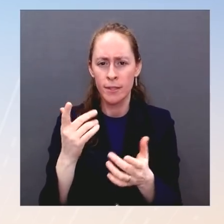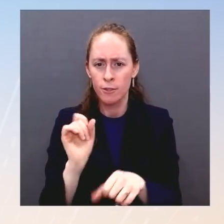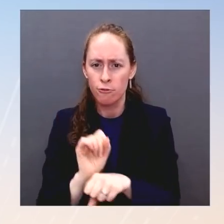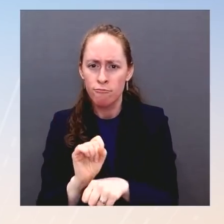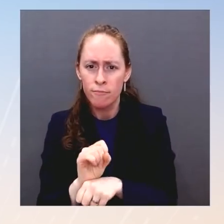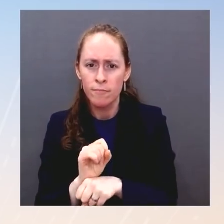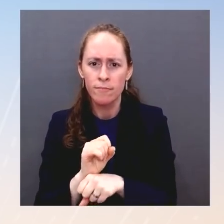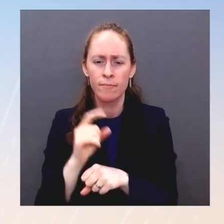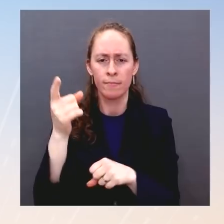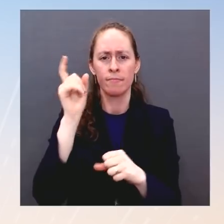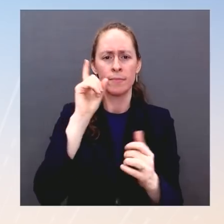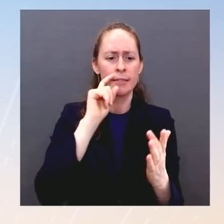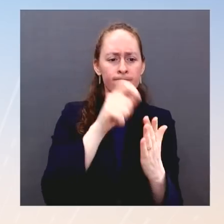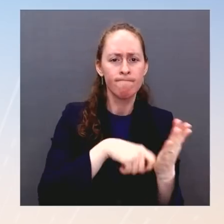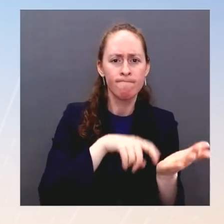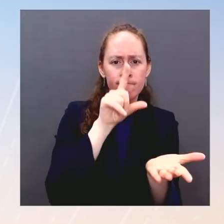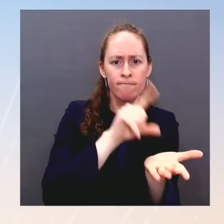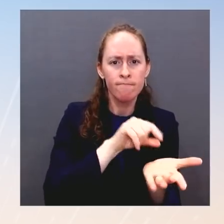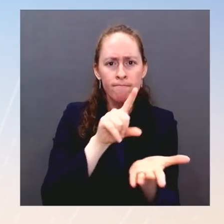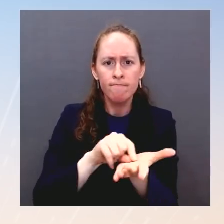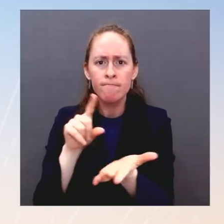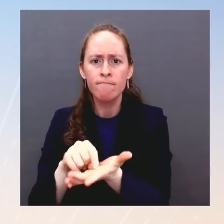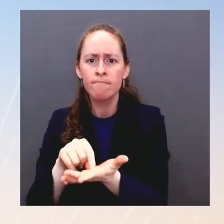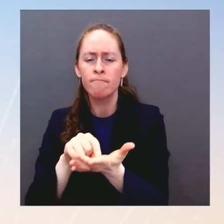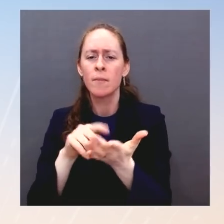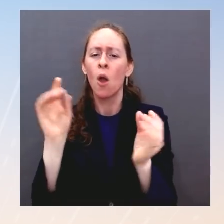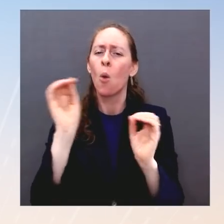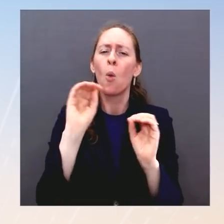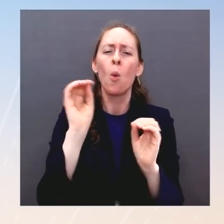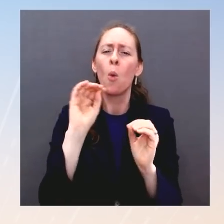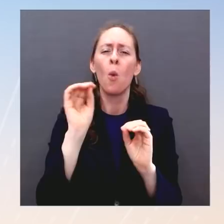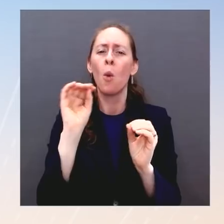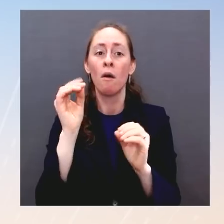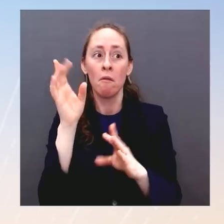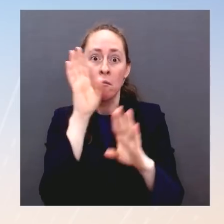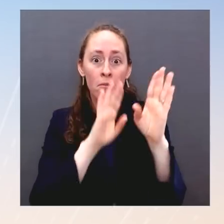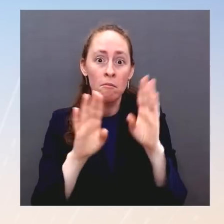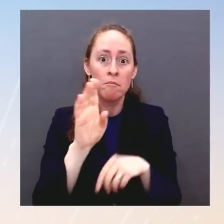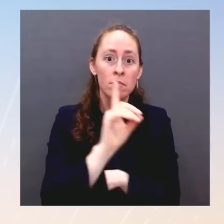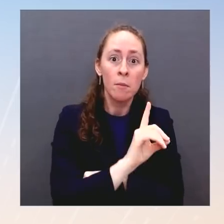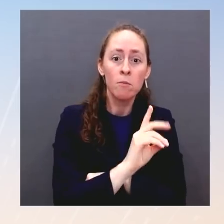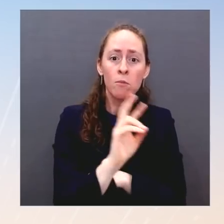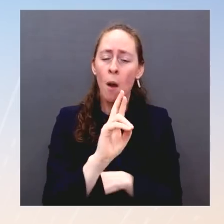She's ruled in favor of Republicans and Democrats. She's ruled for and against the government, regardless of whether the government is led